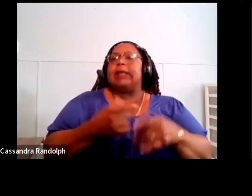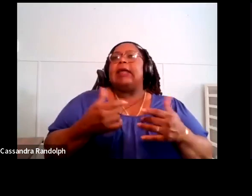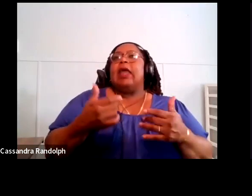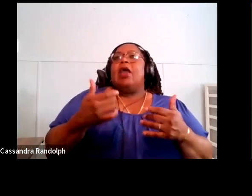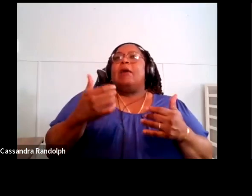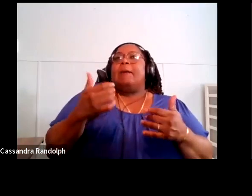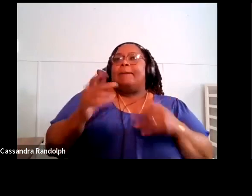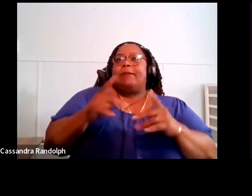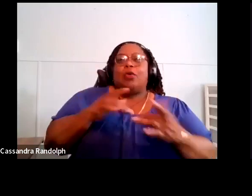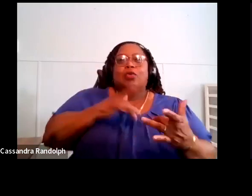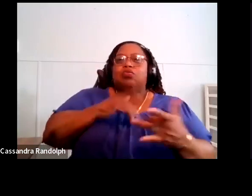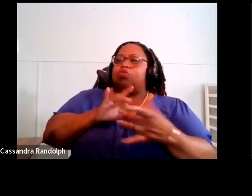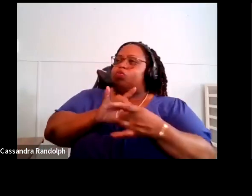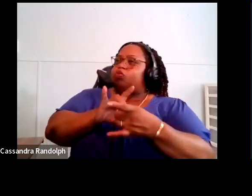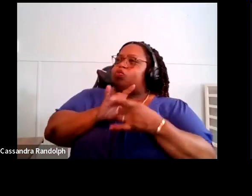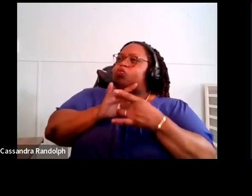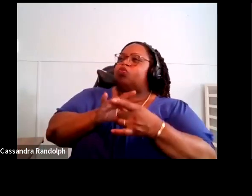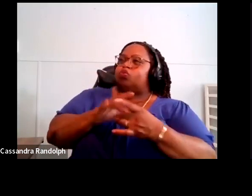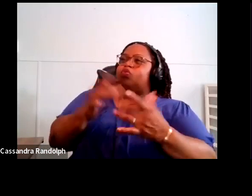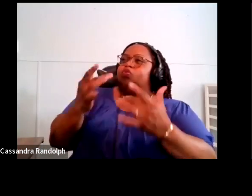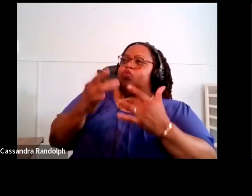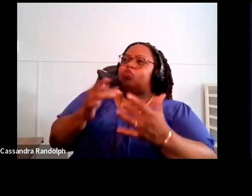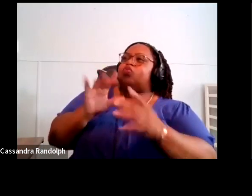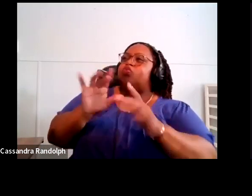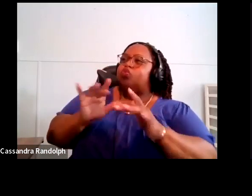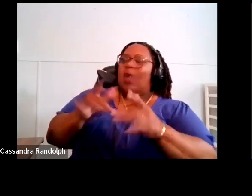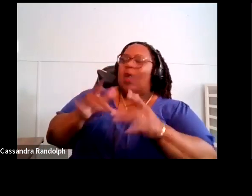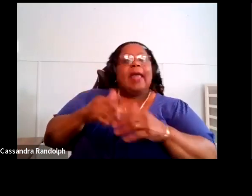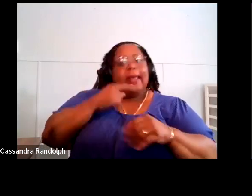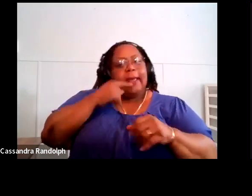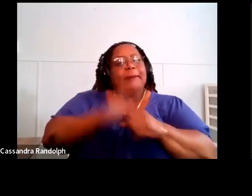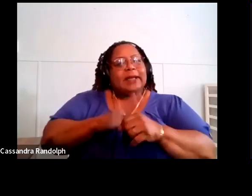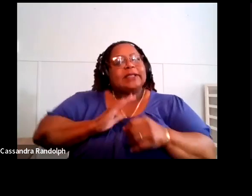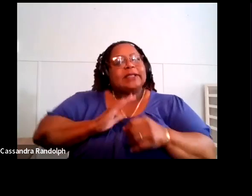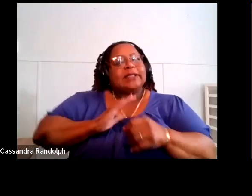active that we